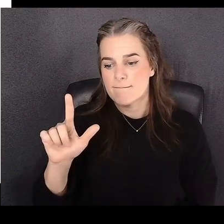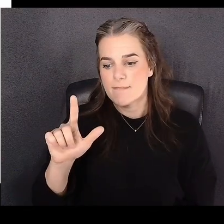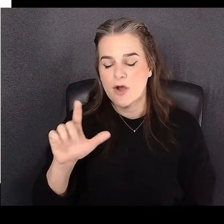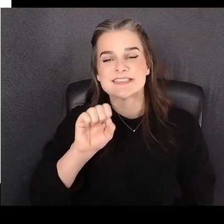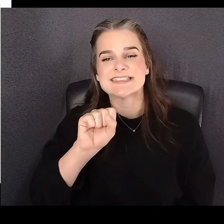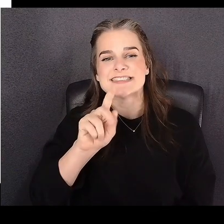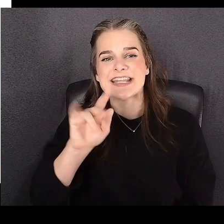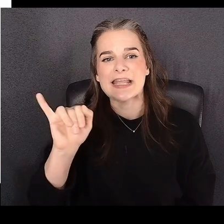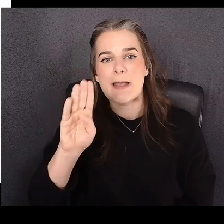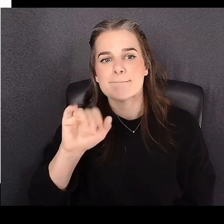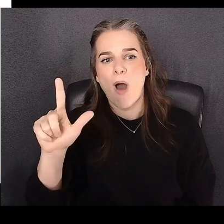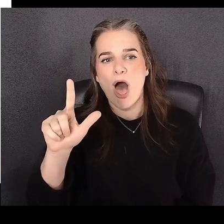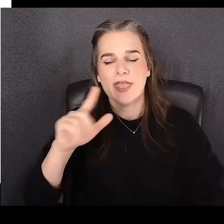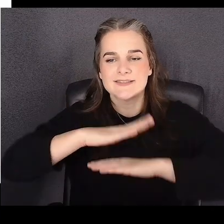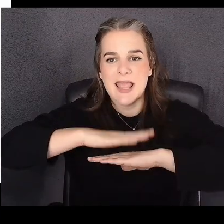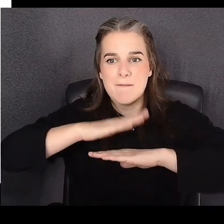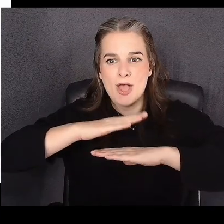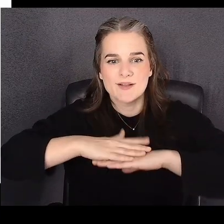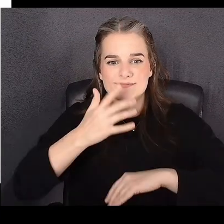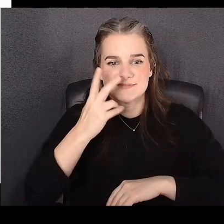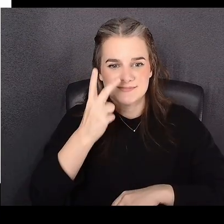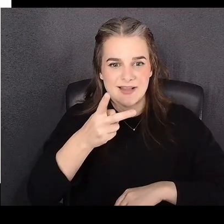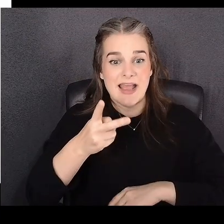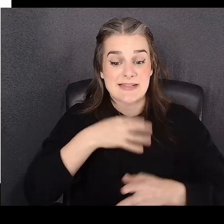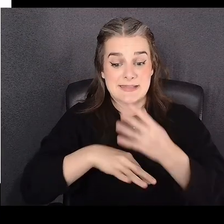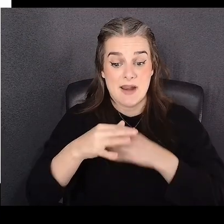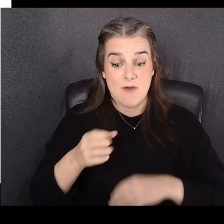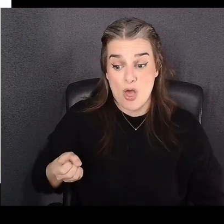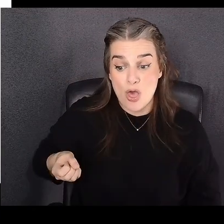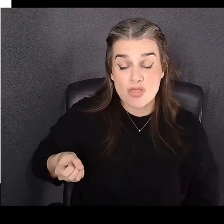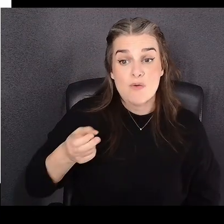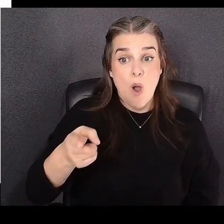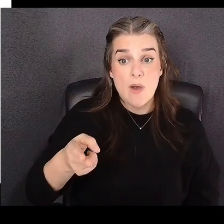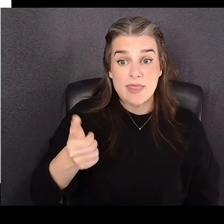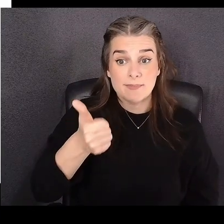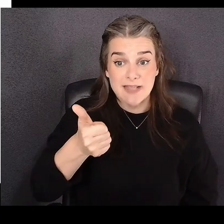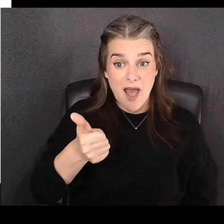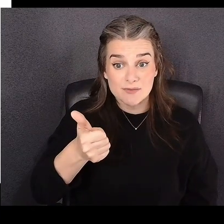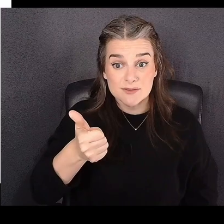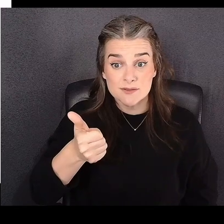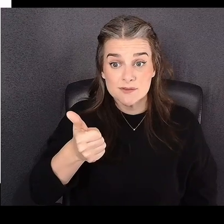So instead of the individual having to throw it and roll it themselves, they're able to push it down a ramp, which will then launch it